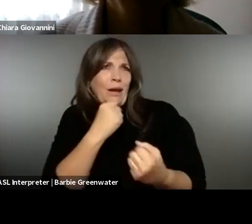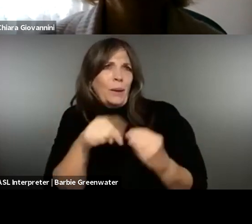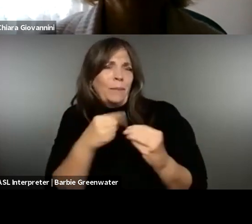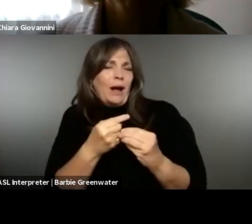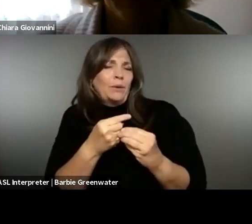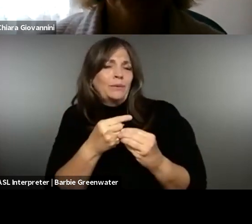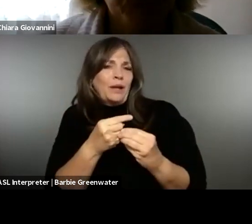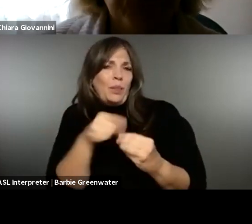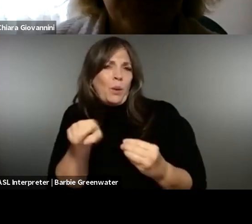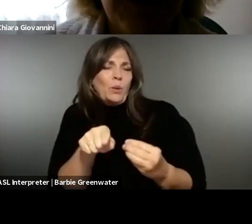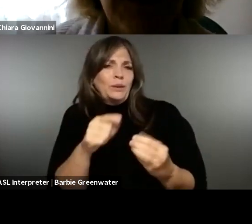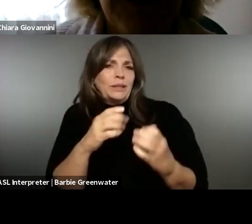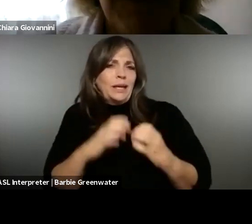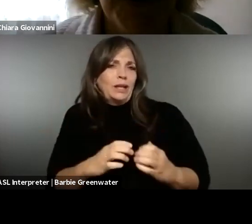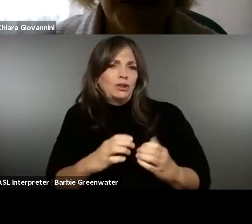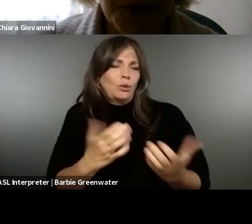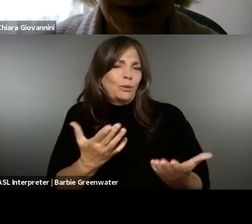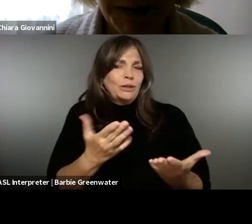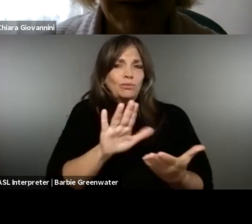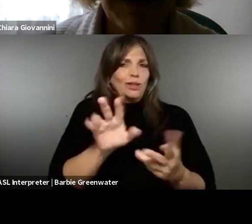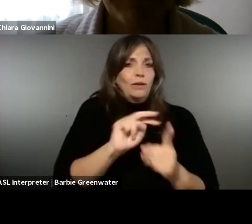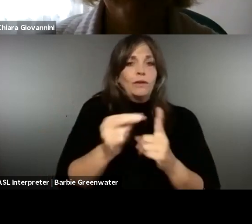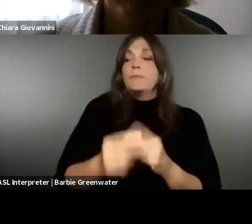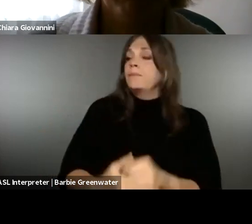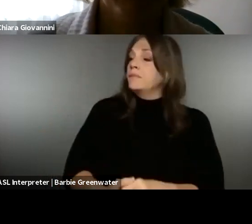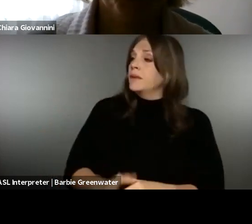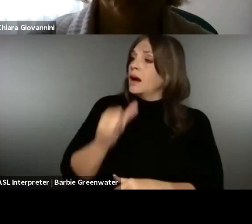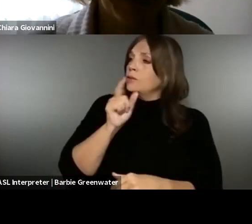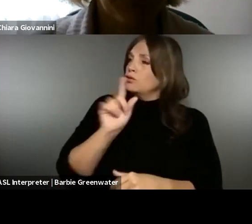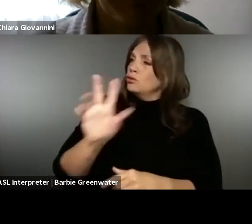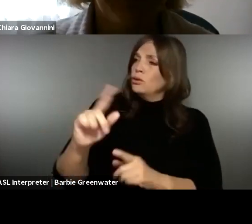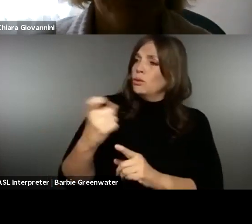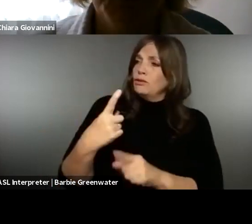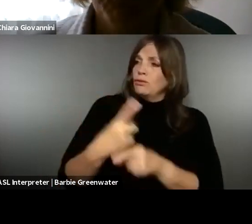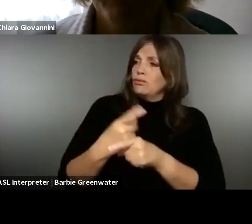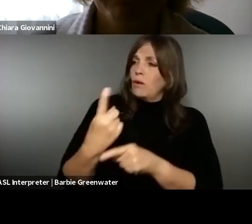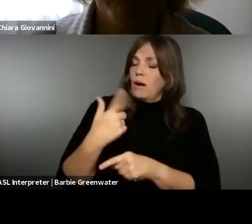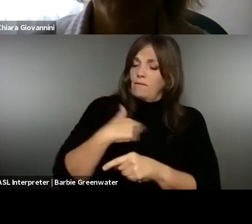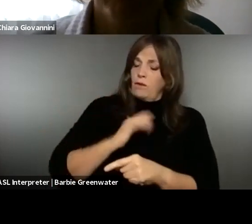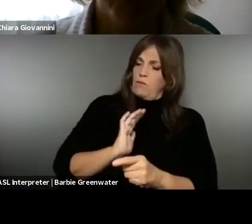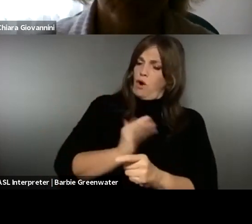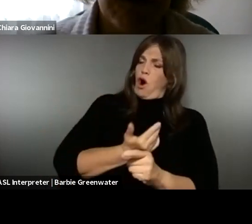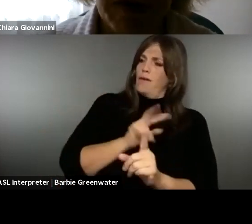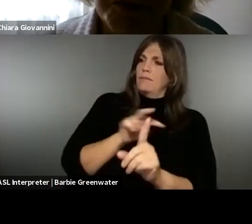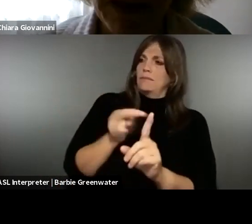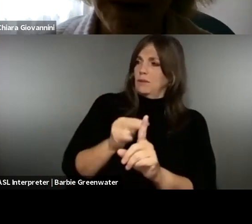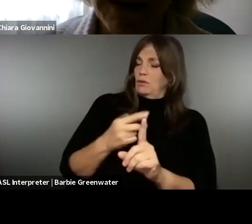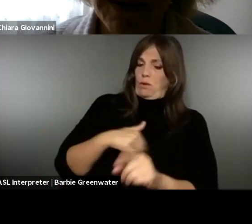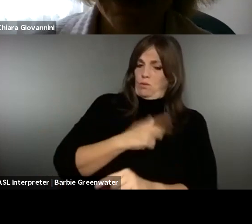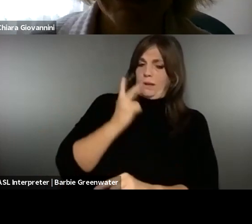a business case? Sh is this true or is this something we want to see because we care about the consumers? What's your view?